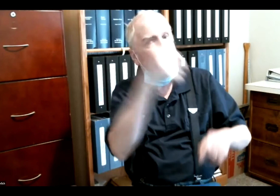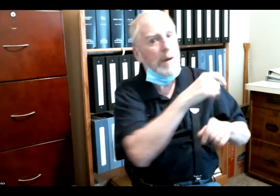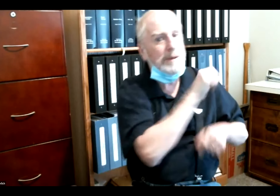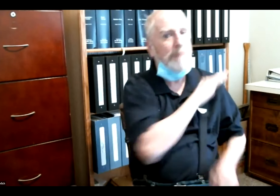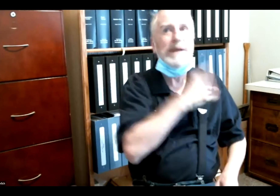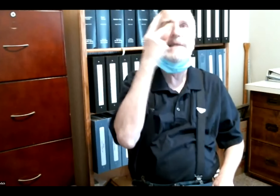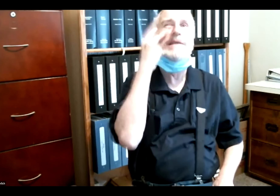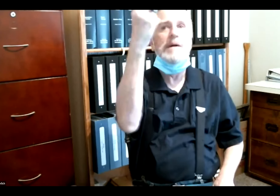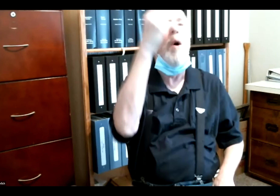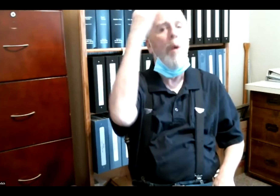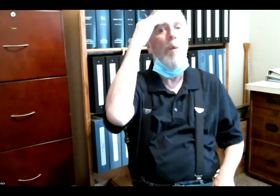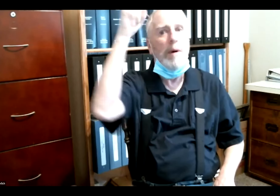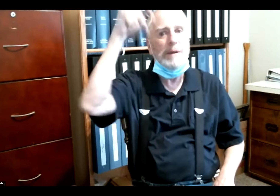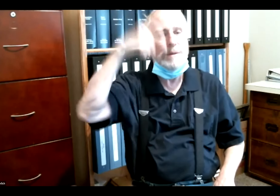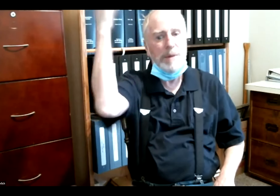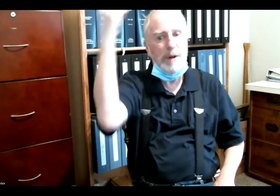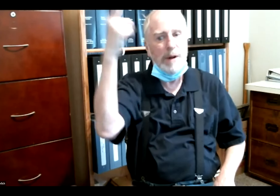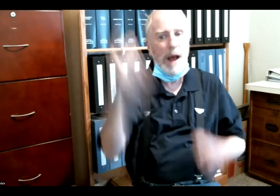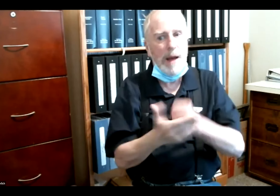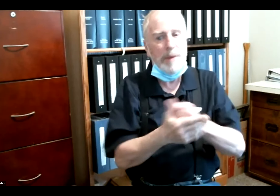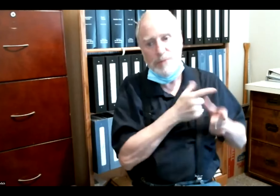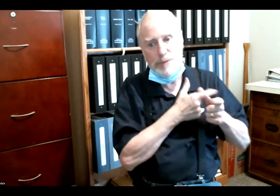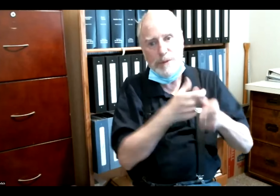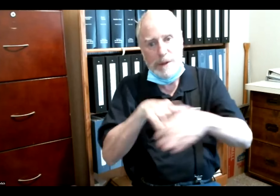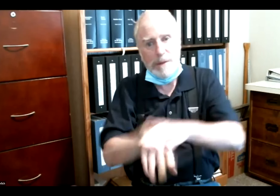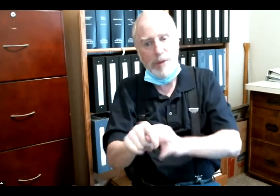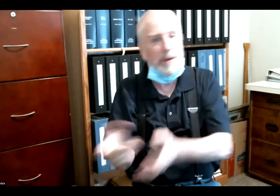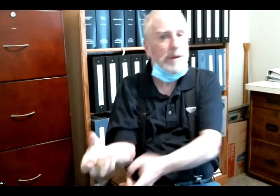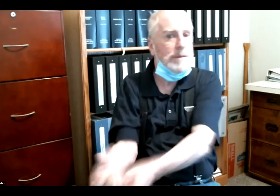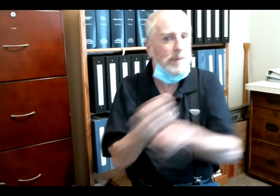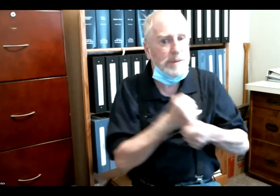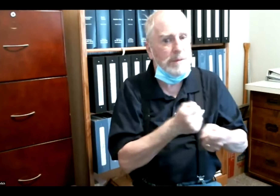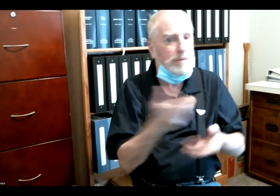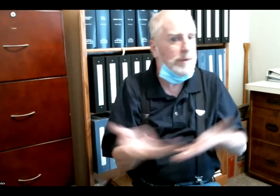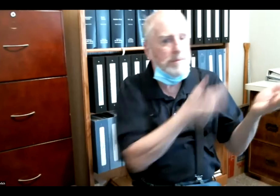How would they warn anyone? That maybe there is some sort of light system or something,